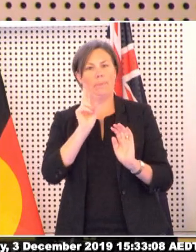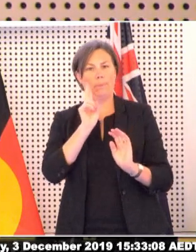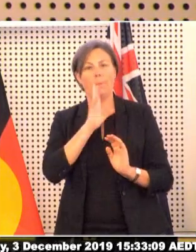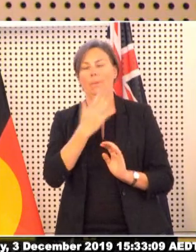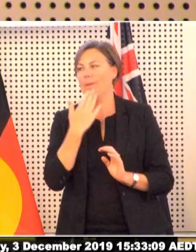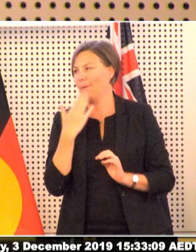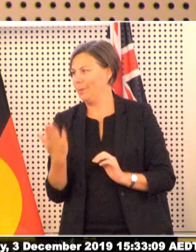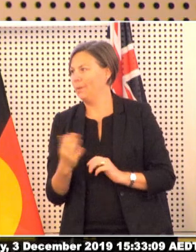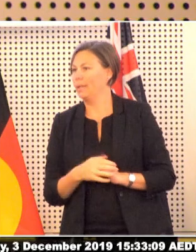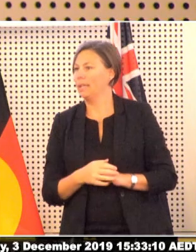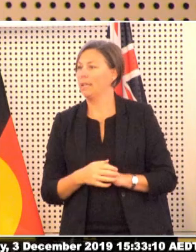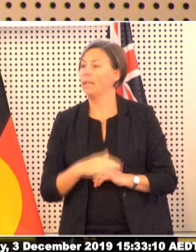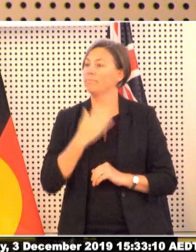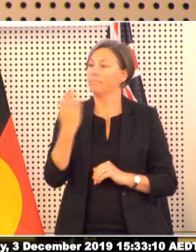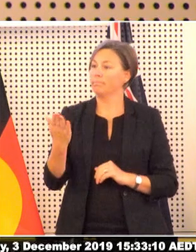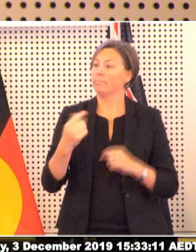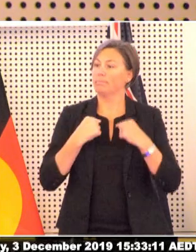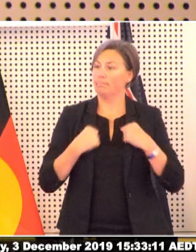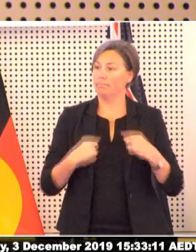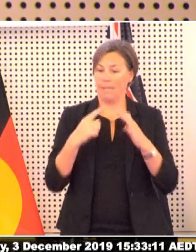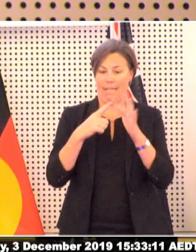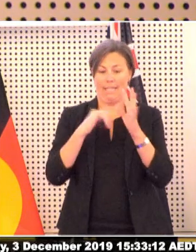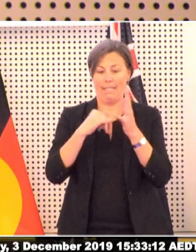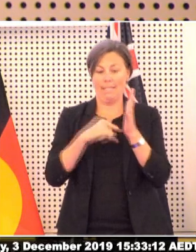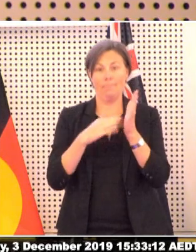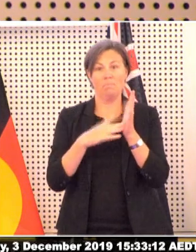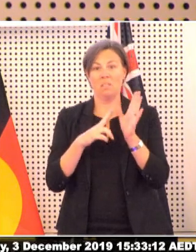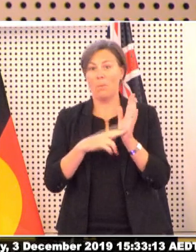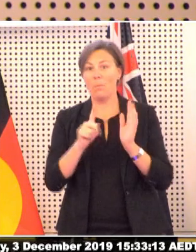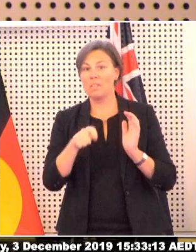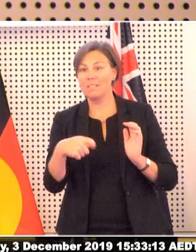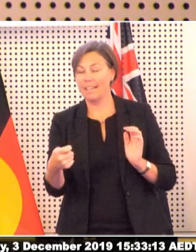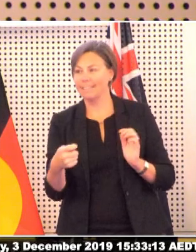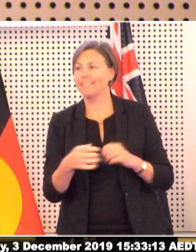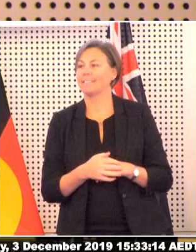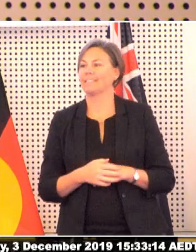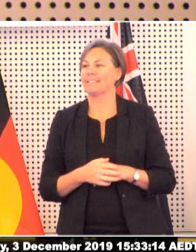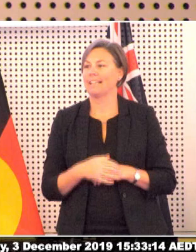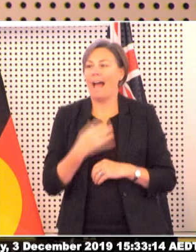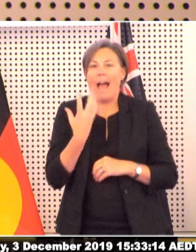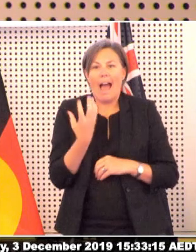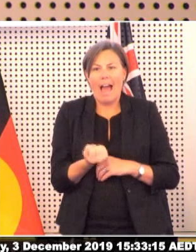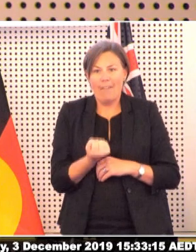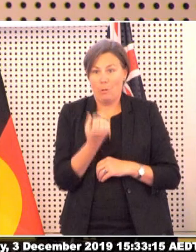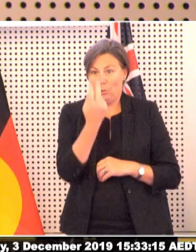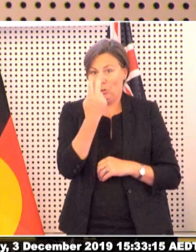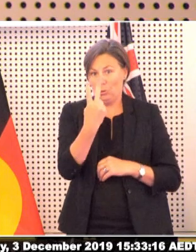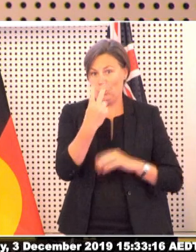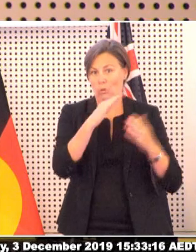Ms Eastman, what happens now? Yes. What happens now is we have a small panel, so we have two community visitors.